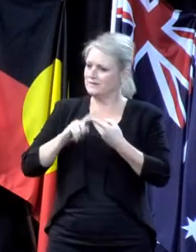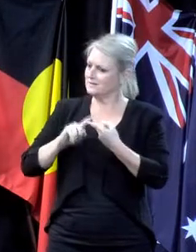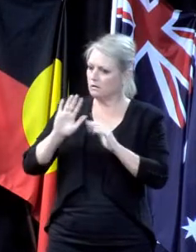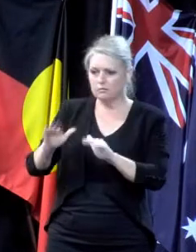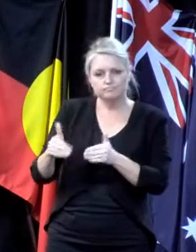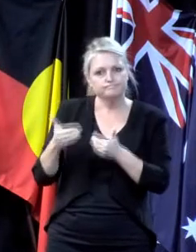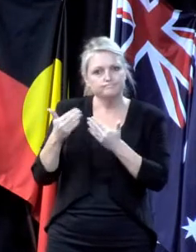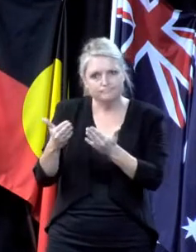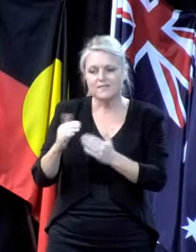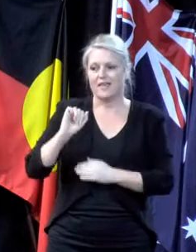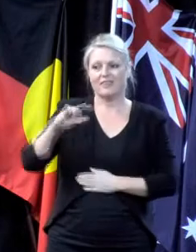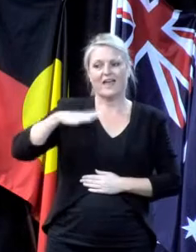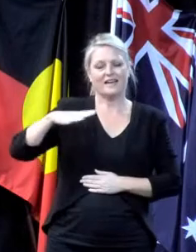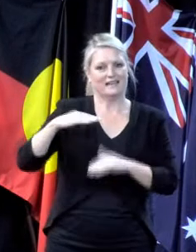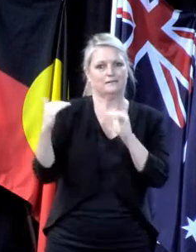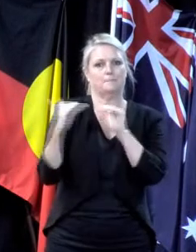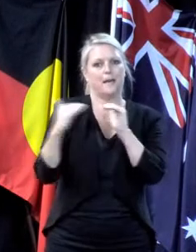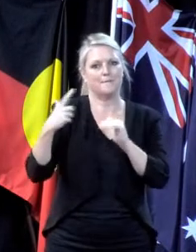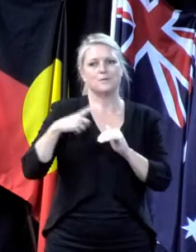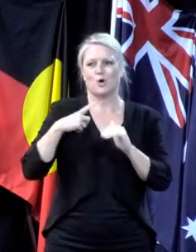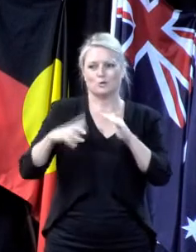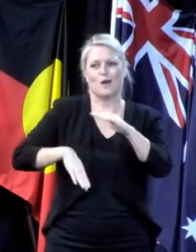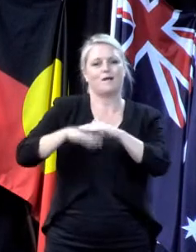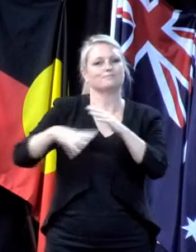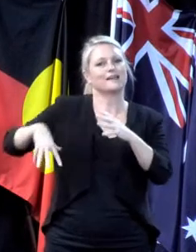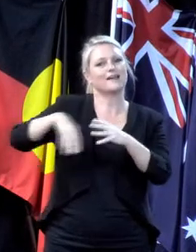an inclusive education school. However, these students’ needs